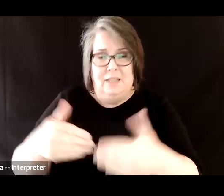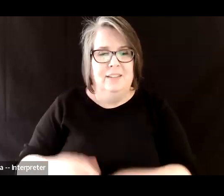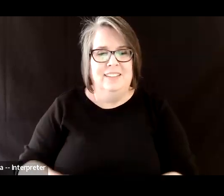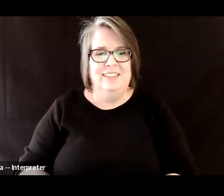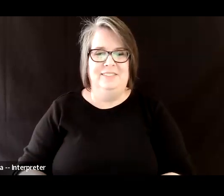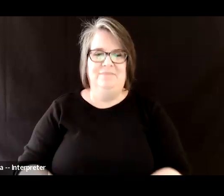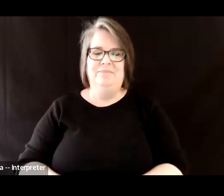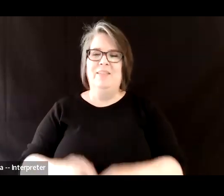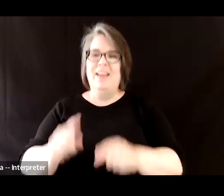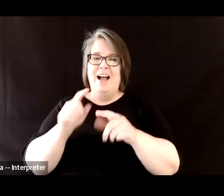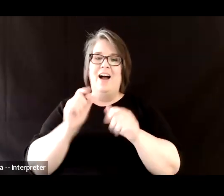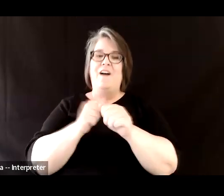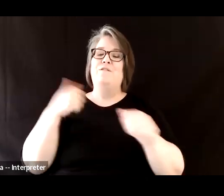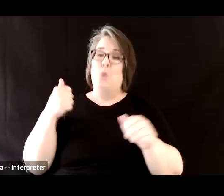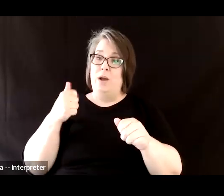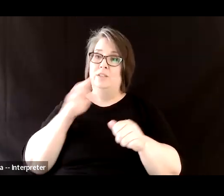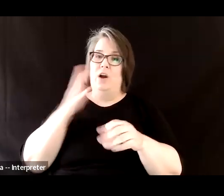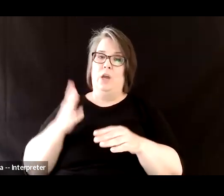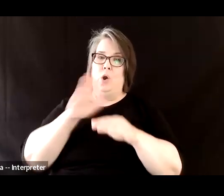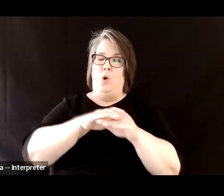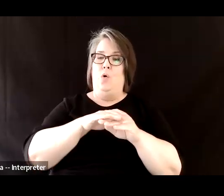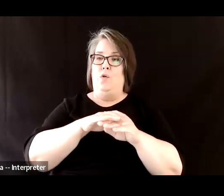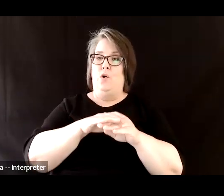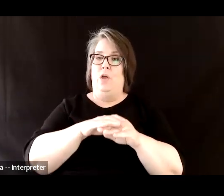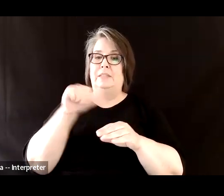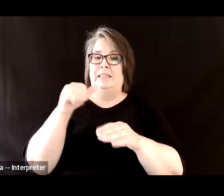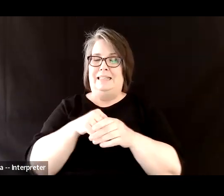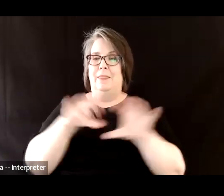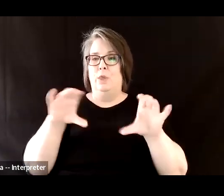And then avoid talking over others in group settings.